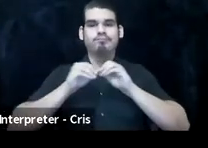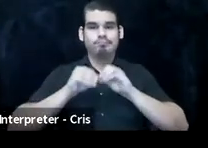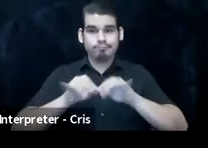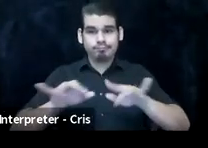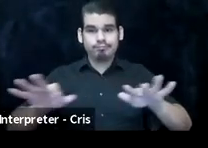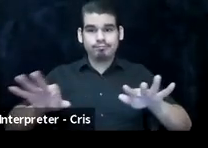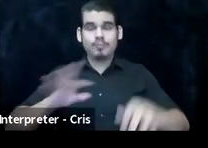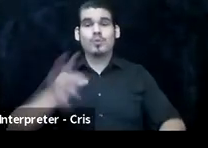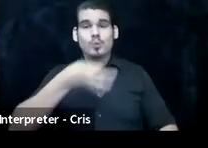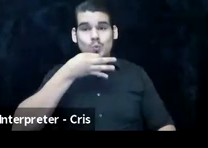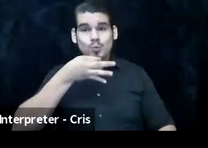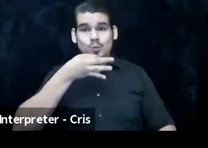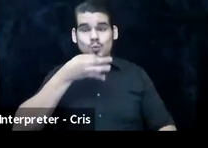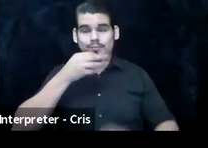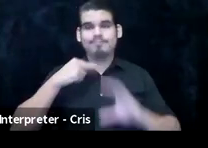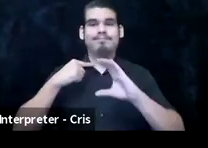Katherine Squire: All right, and it seems like we've got one more question.